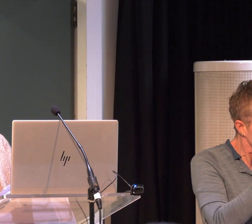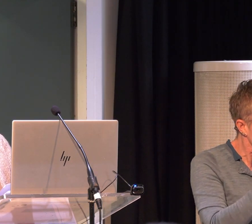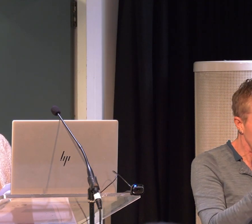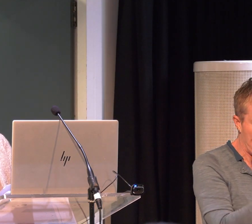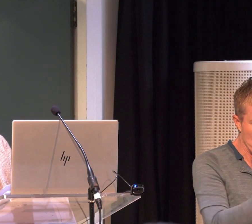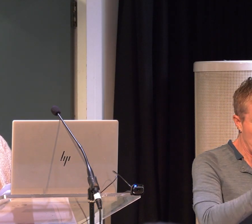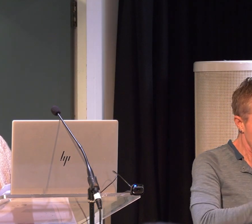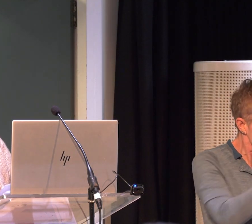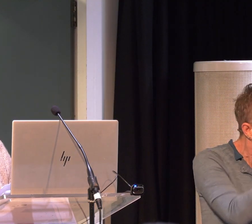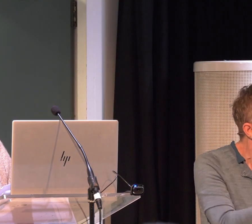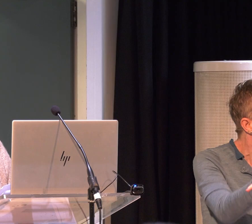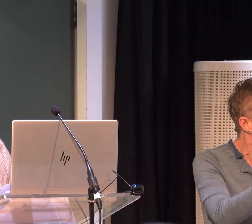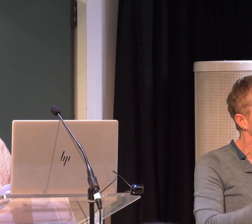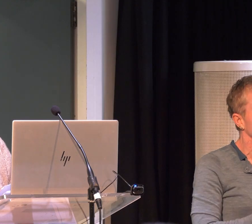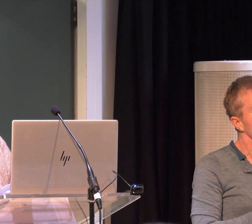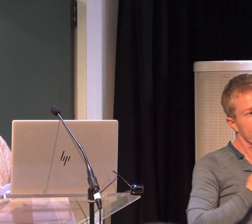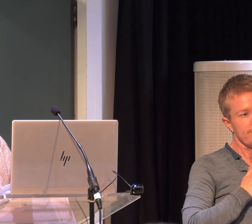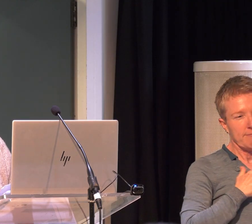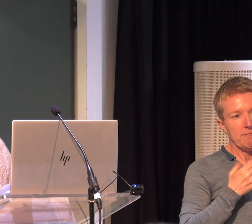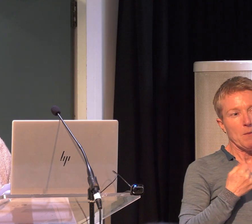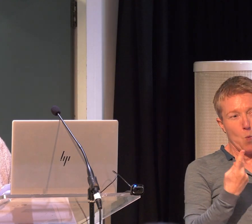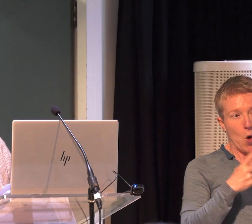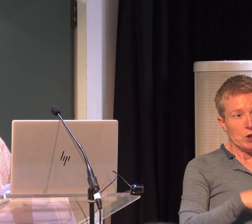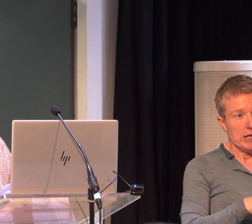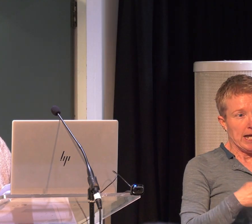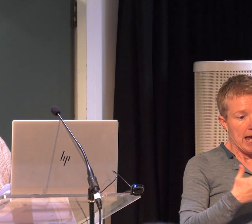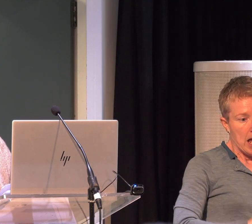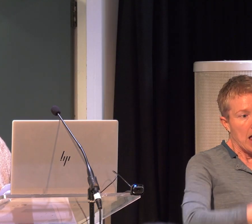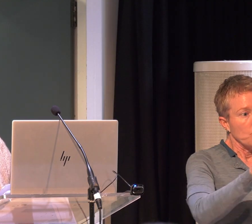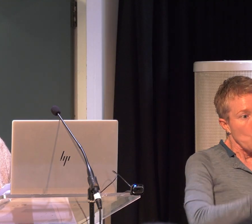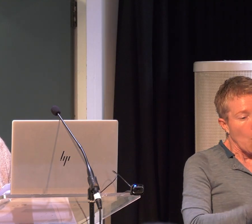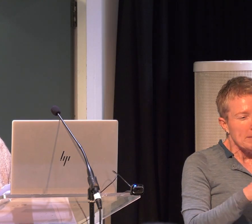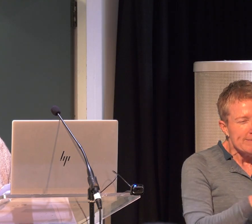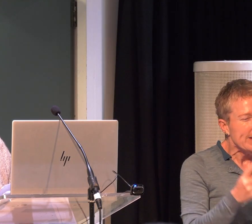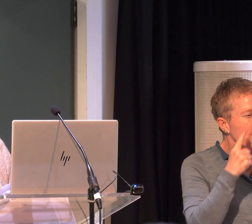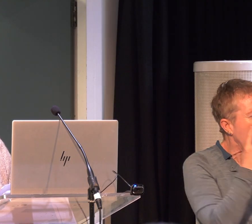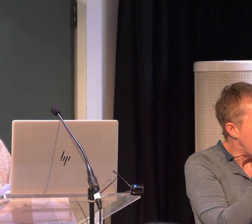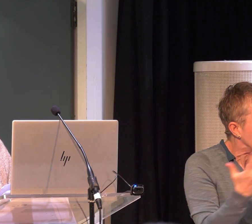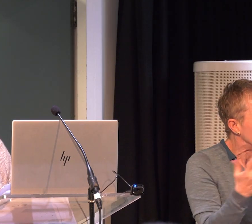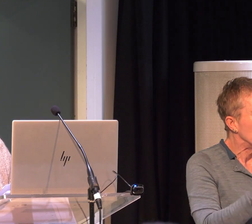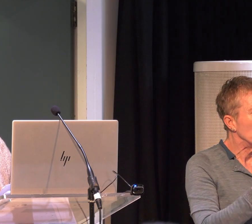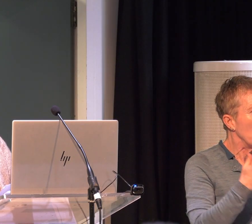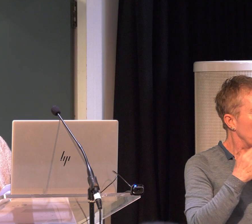We are very proud to present a year-round programme of exhibitions and performances, which include the work of our participants